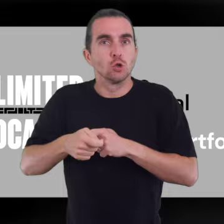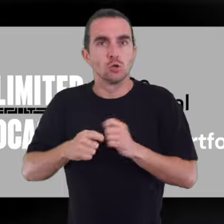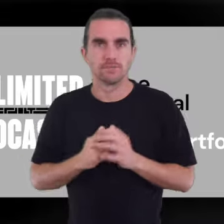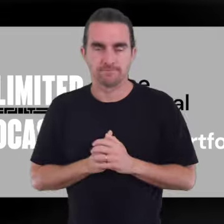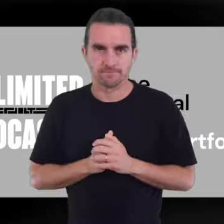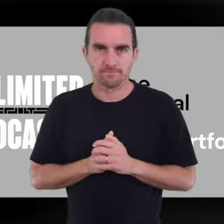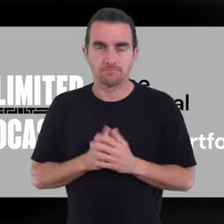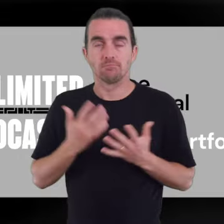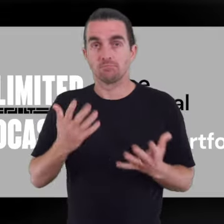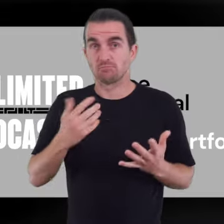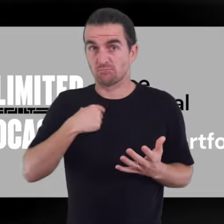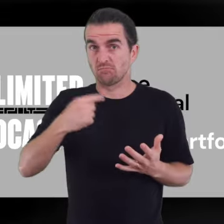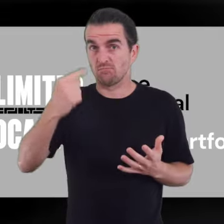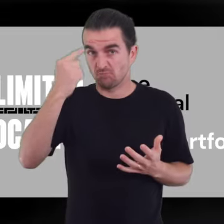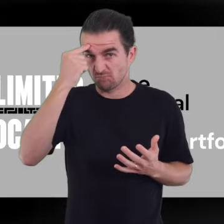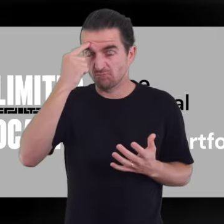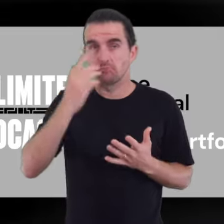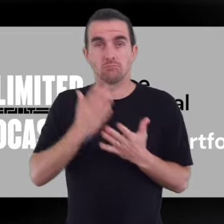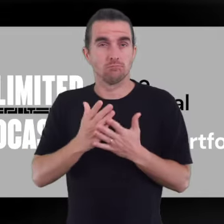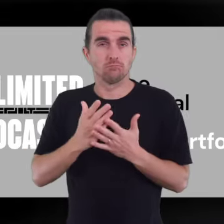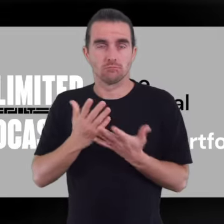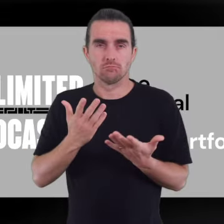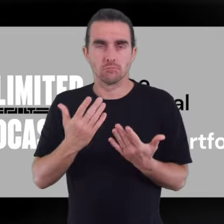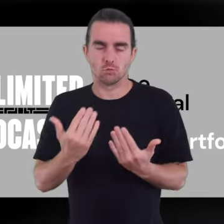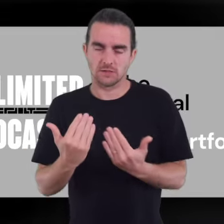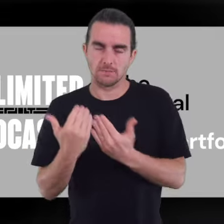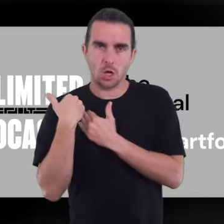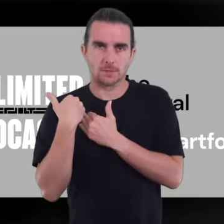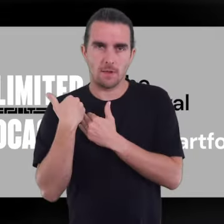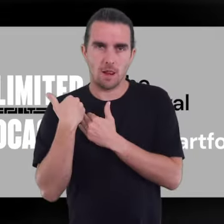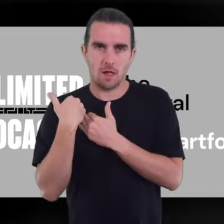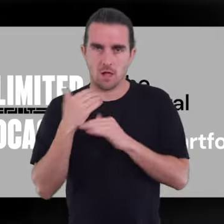to do what they can to change things.